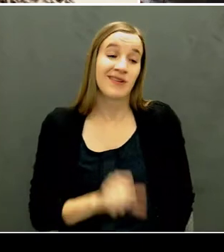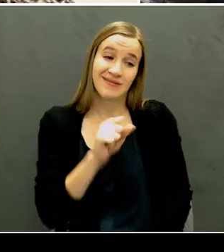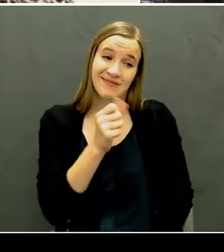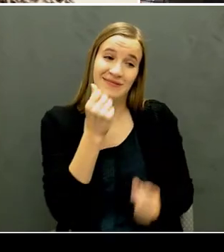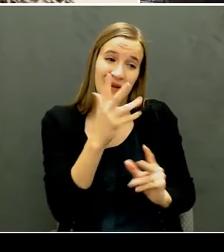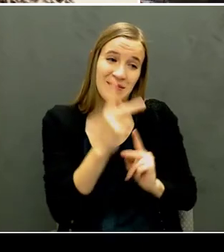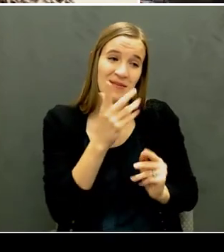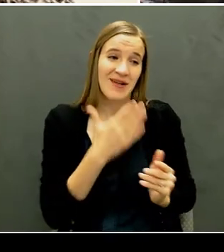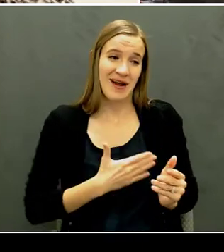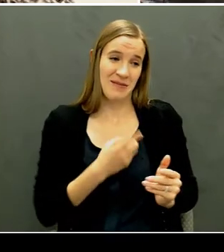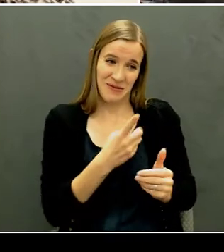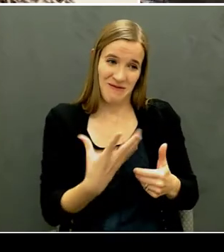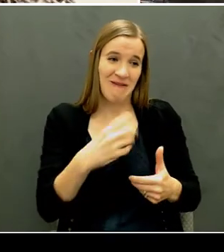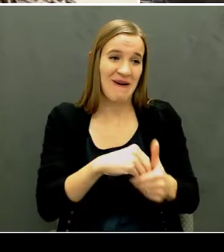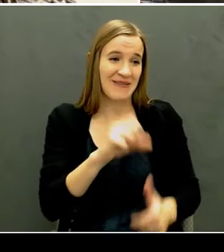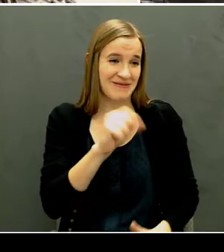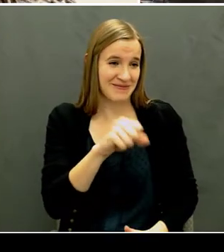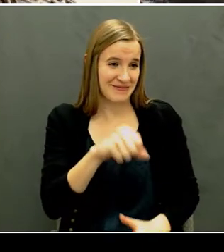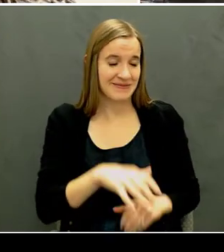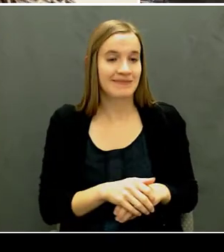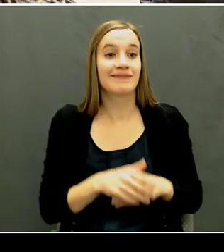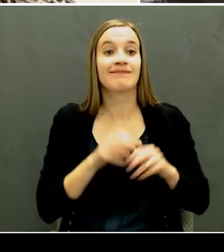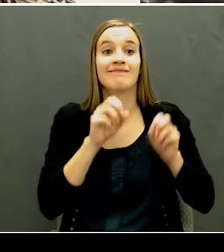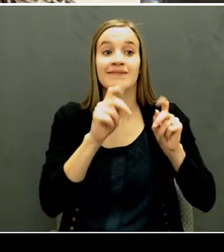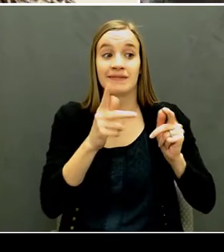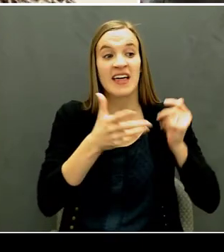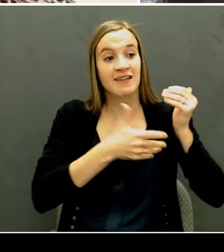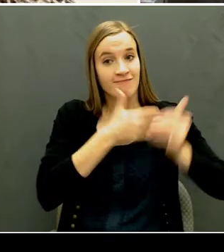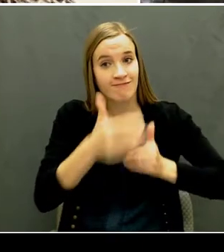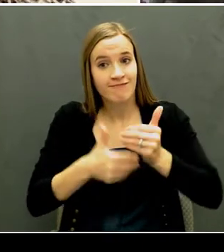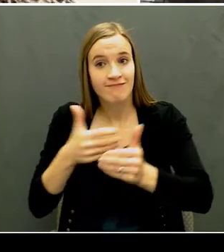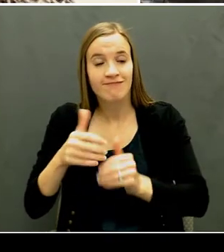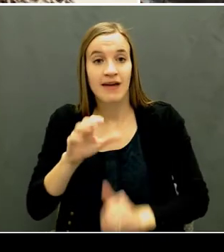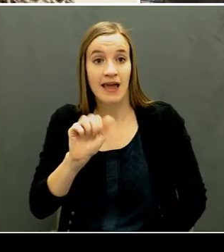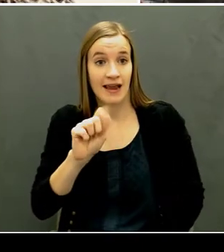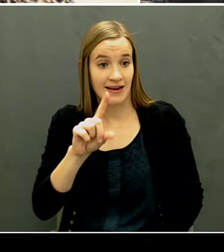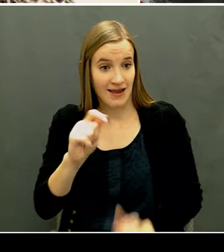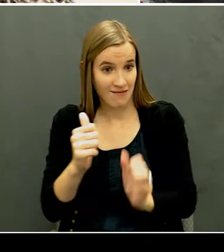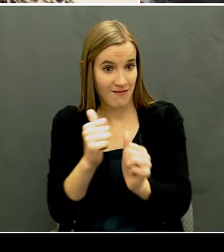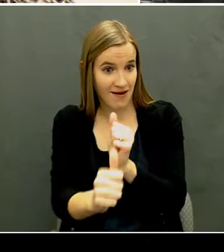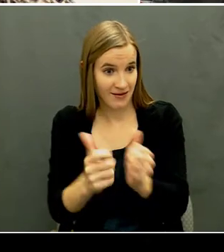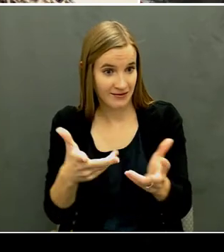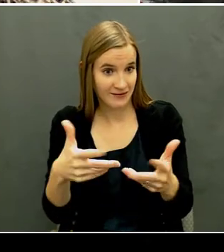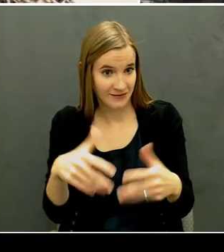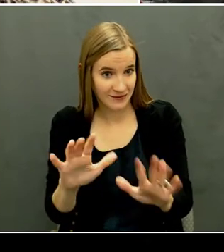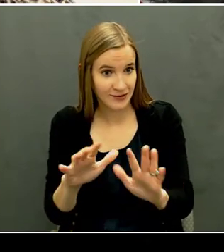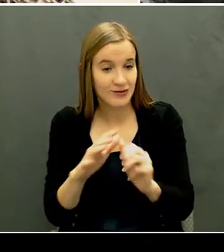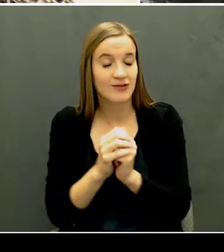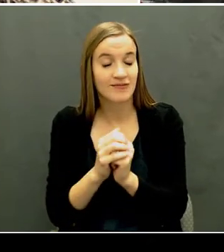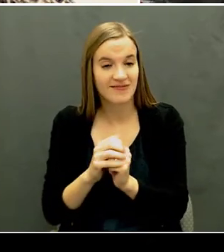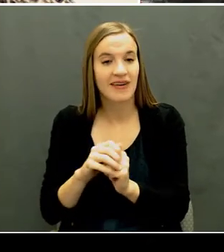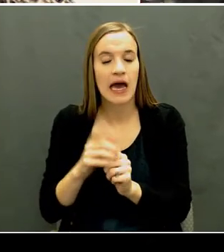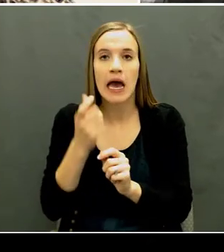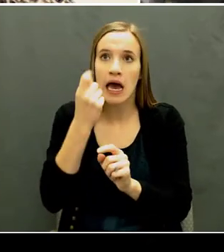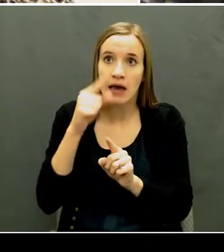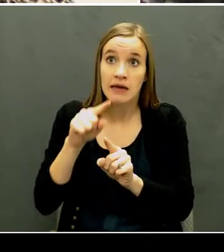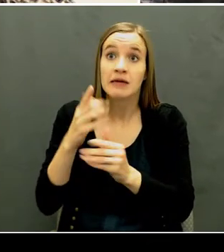passed and came along. And, you know, admittedly some of it was pretty slow going and kind of